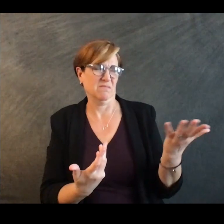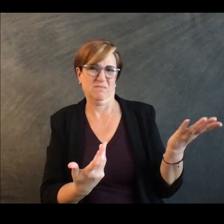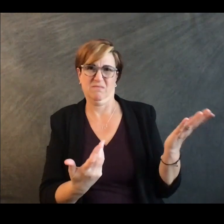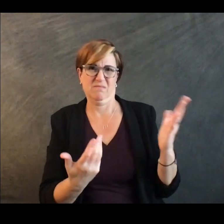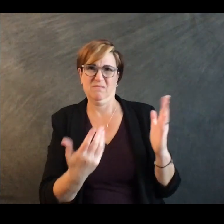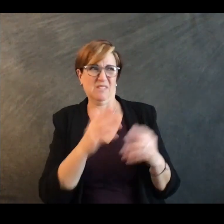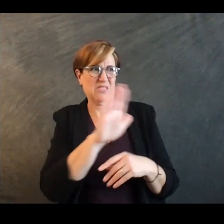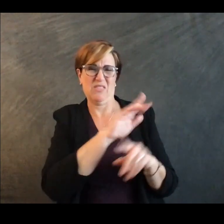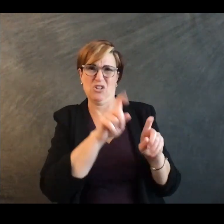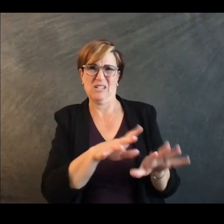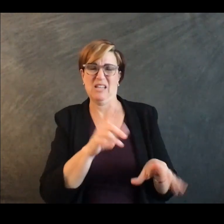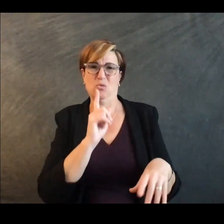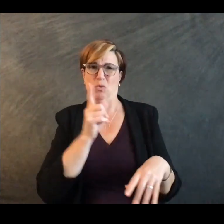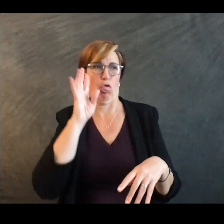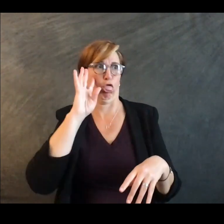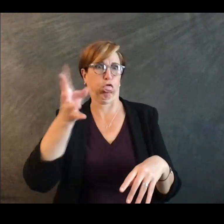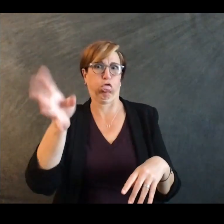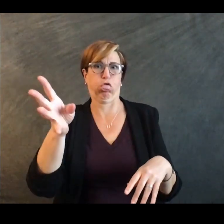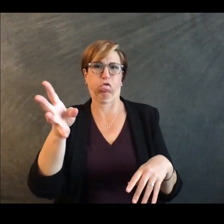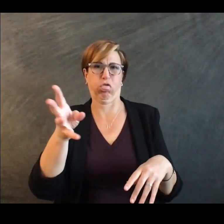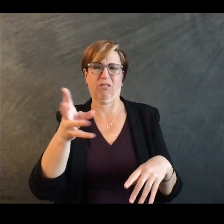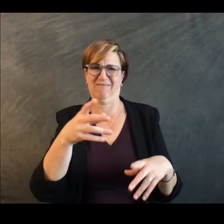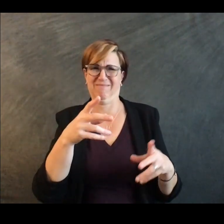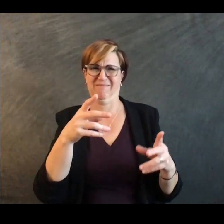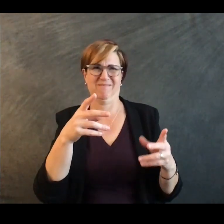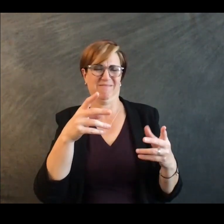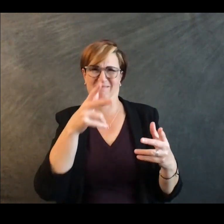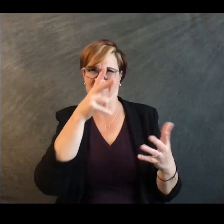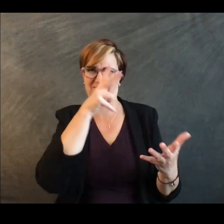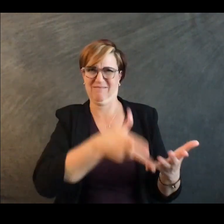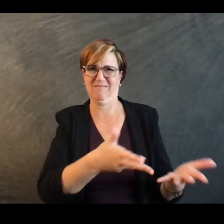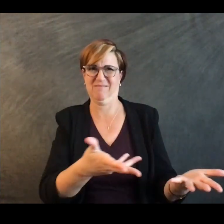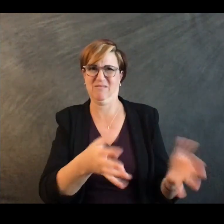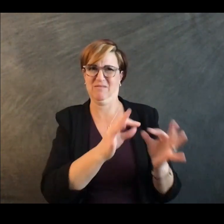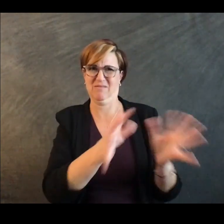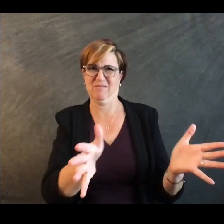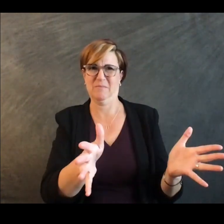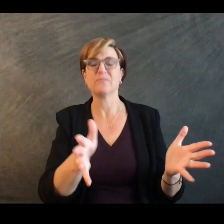on so we're working with other nations trying to get them help also at a time